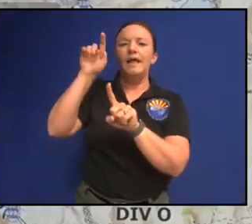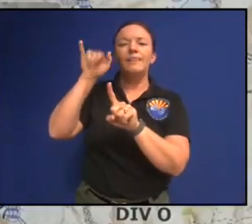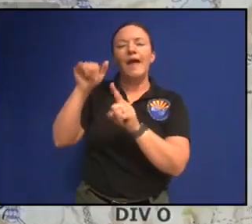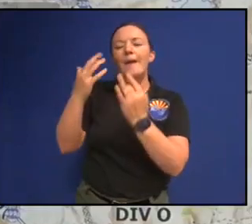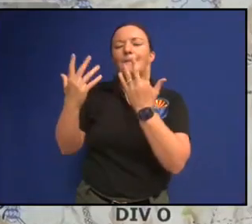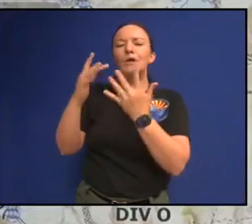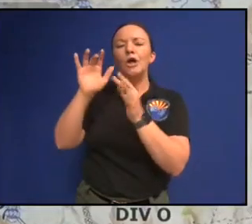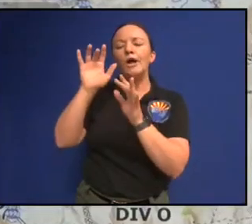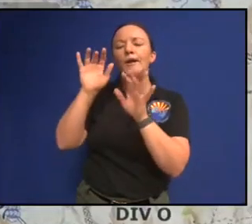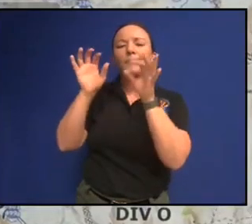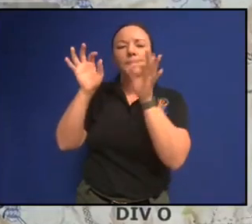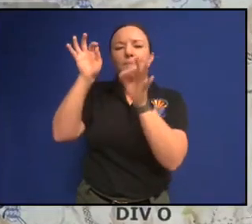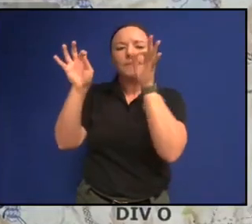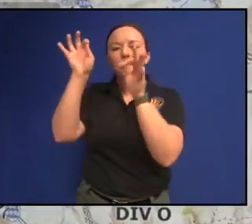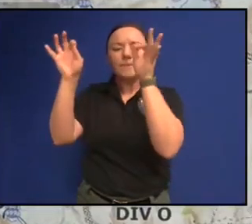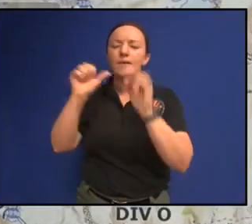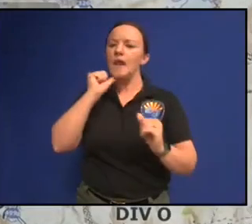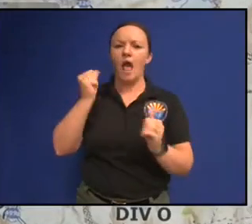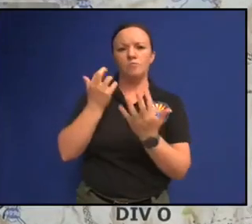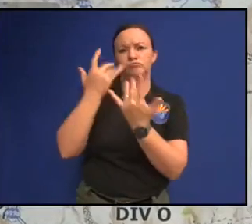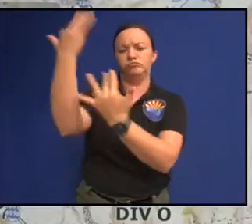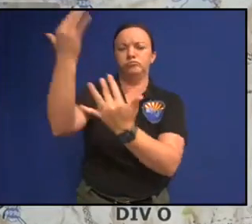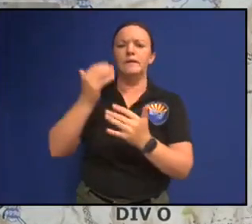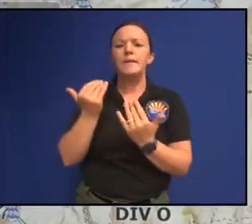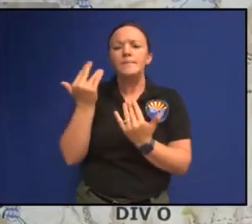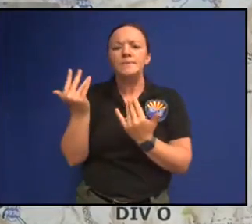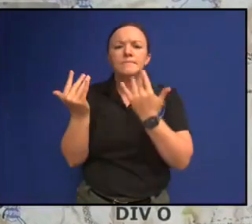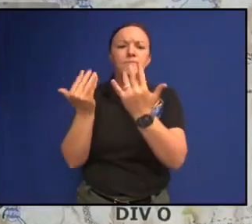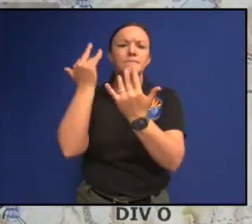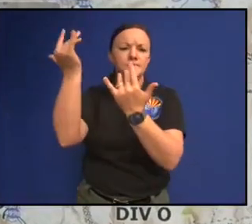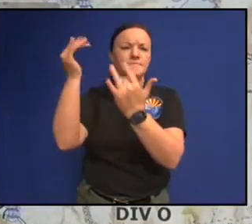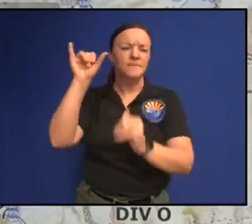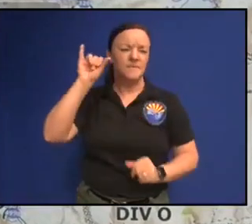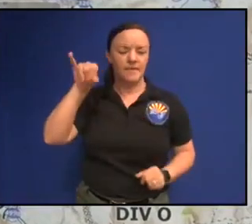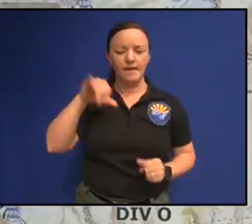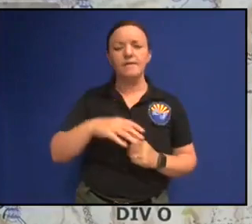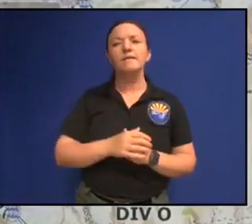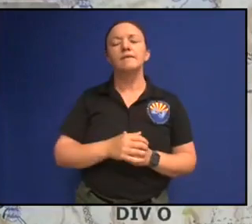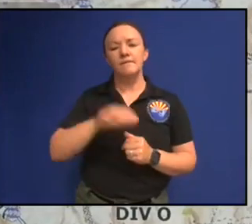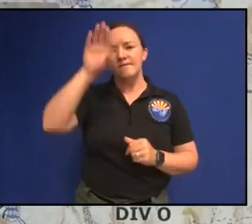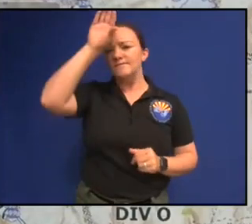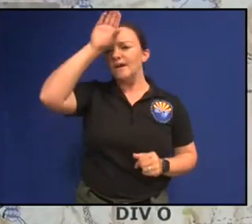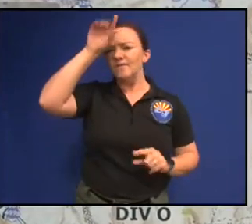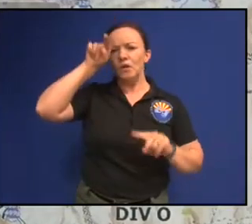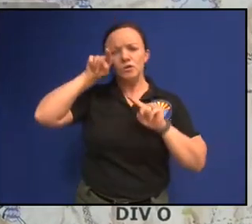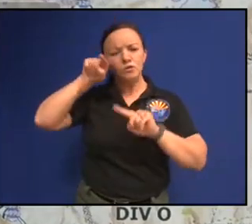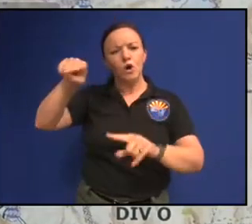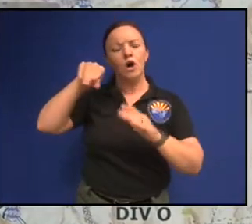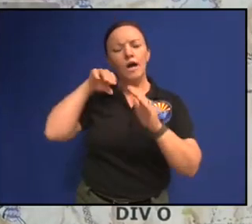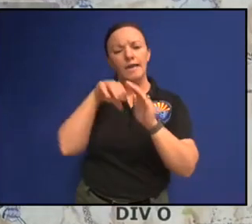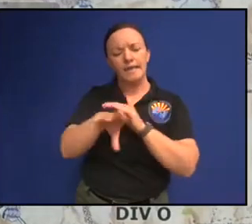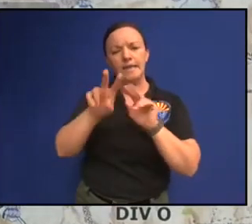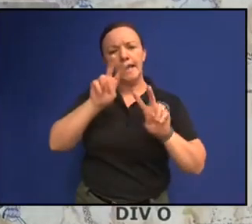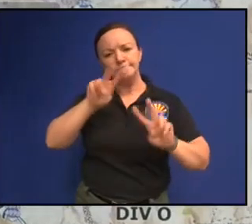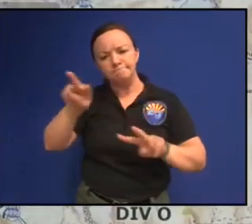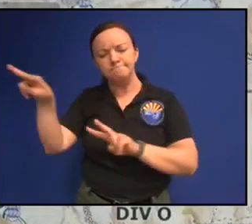FOLKS HAVE CONTINUED, DESPITE MANY, MANY PASSES THROUGH THERE OVER THE TIME PERIOD WE HAVE BEEN HERE. THEY FOUND SOME HEAT IN THERE AGAIN LAST NIGHT.